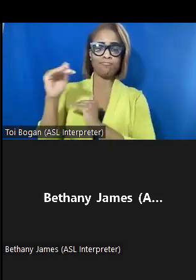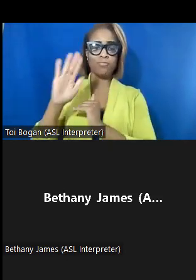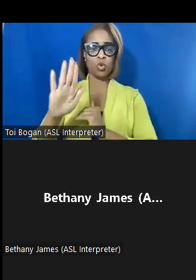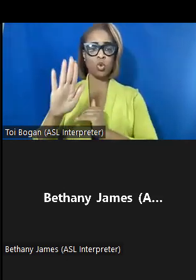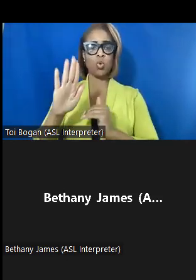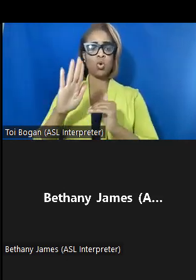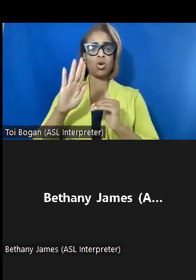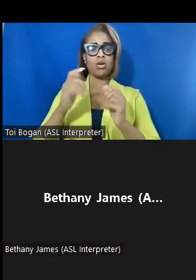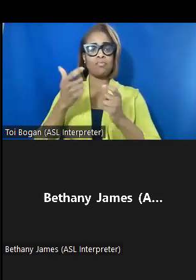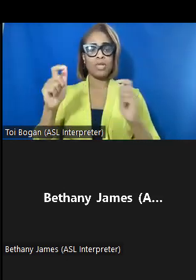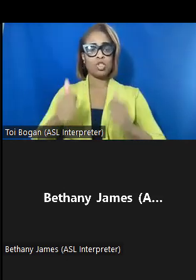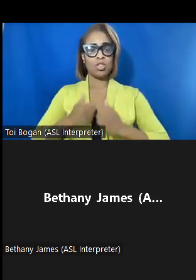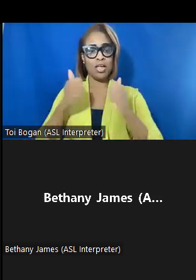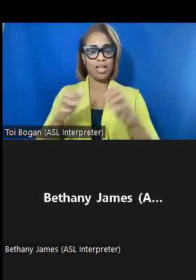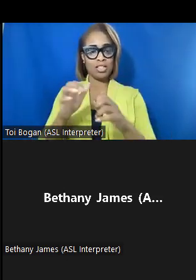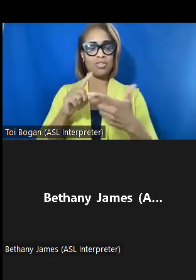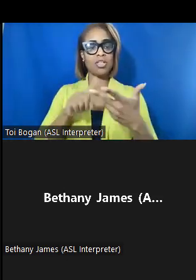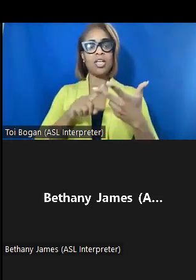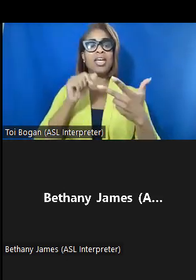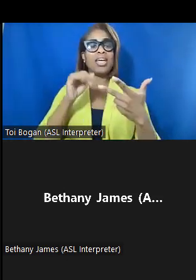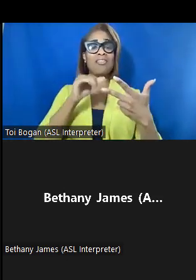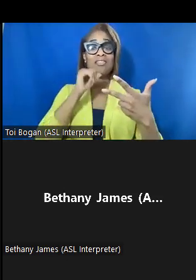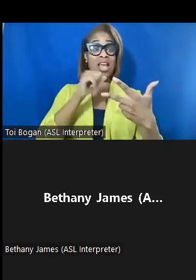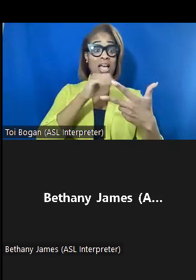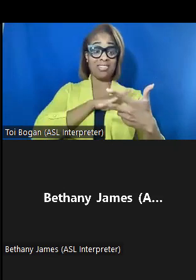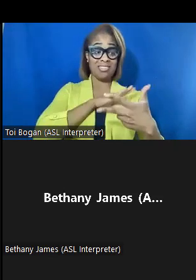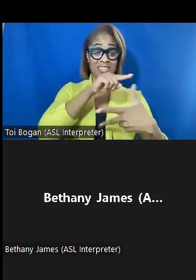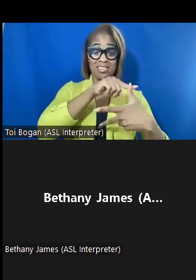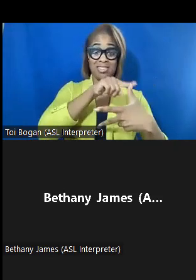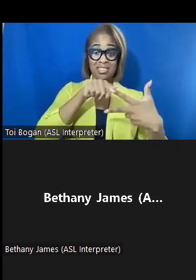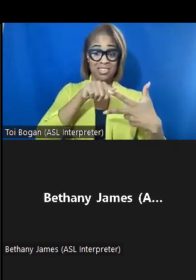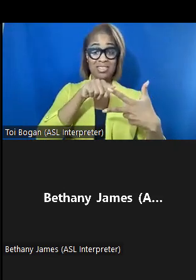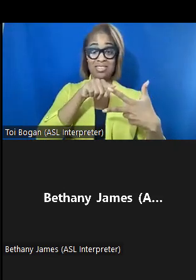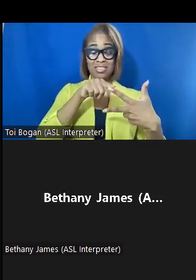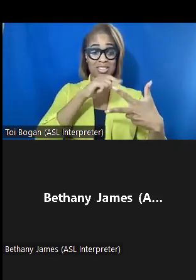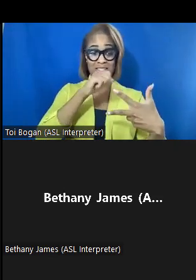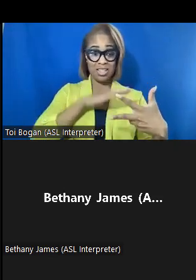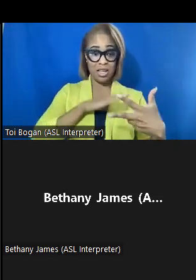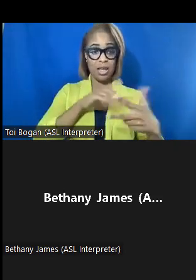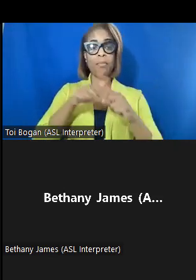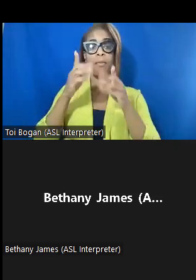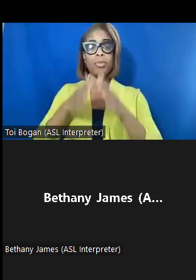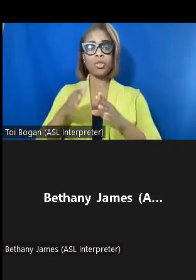And finally, three, if you don't meet one or two, if you're a person who is regarded as having such.